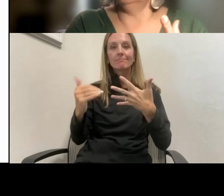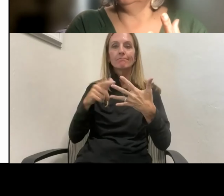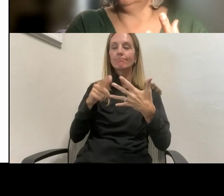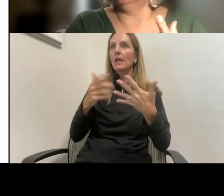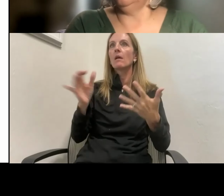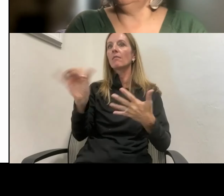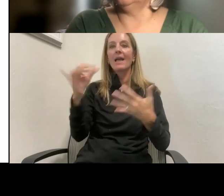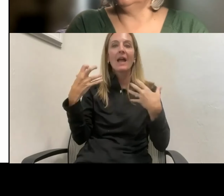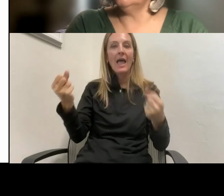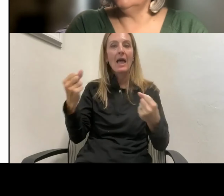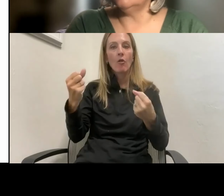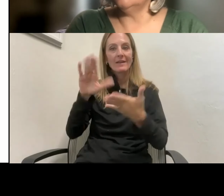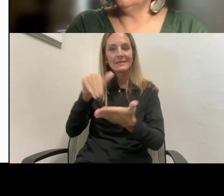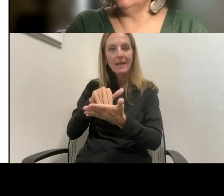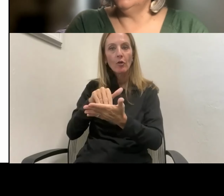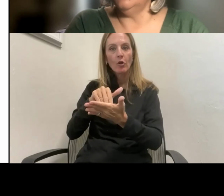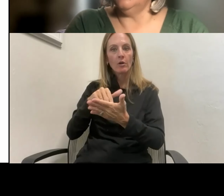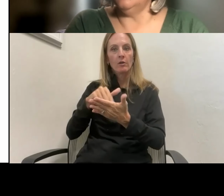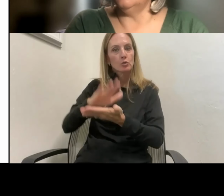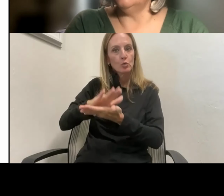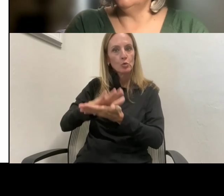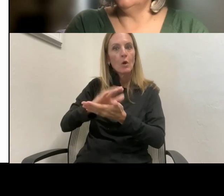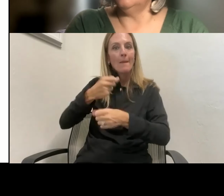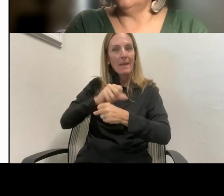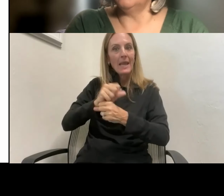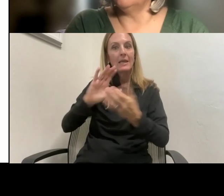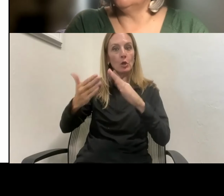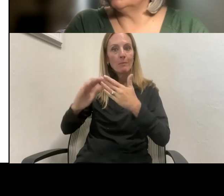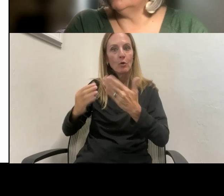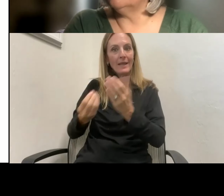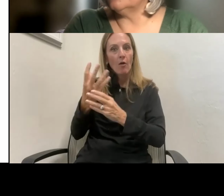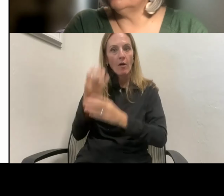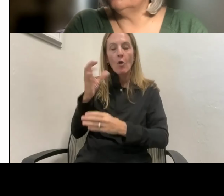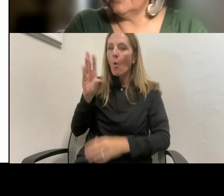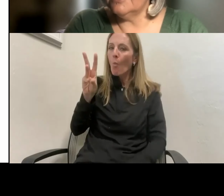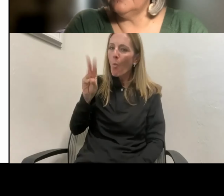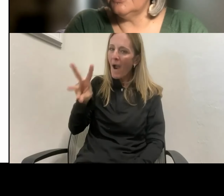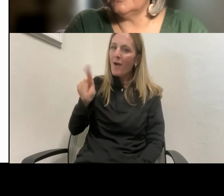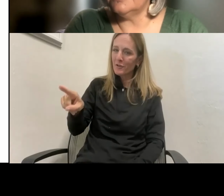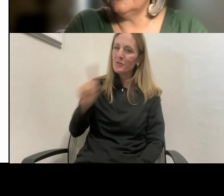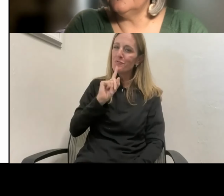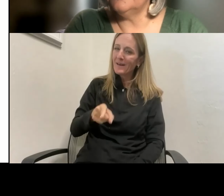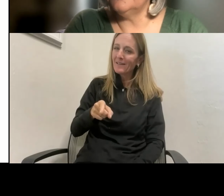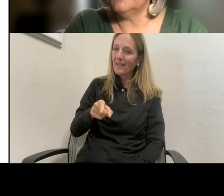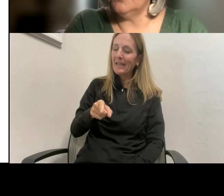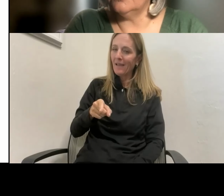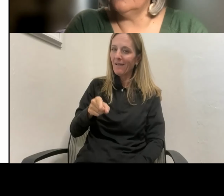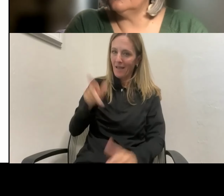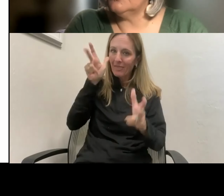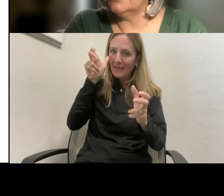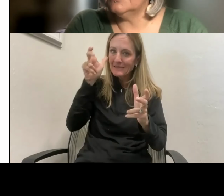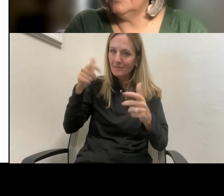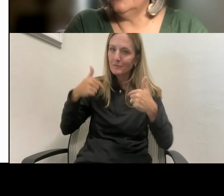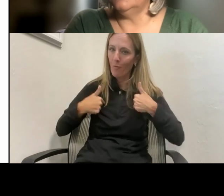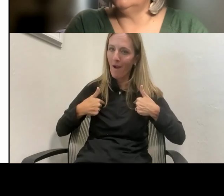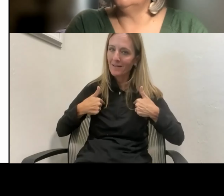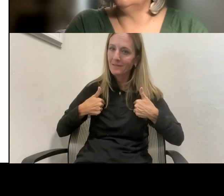they're like wow you listened and they were able to get fresh veggies or fruit. And so